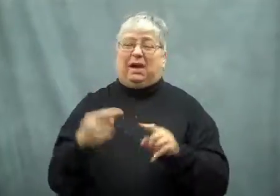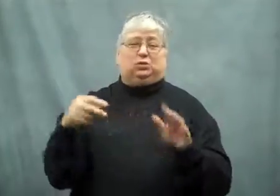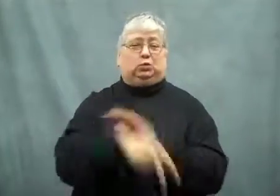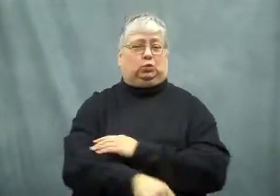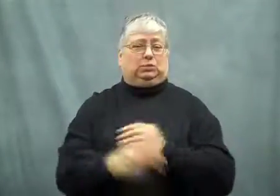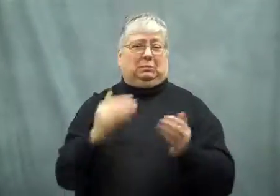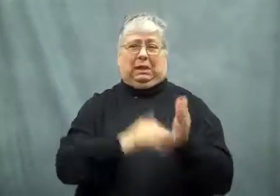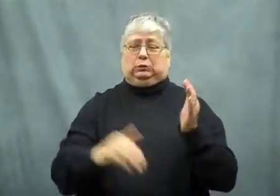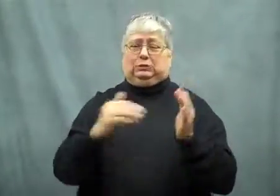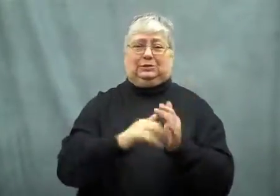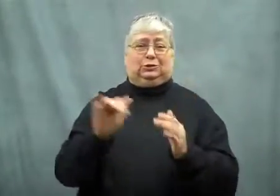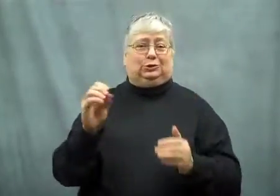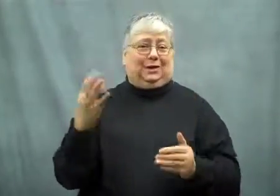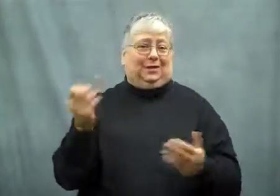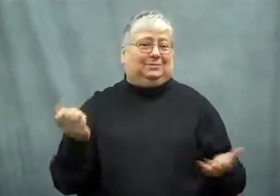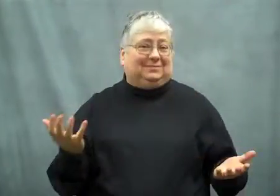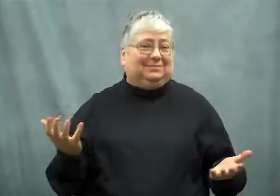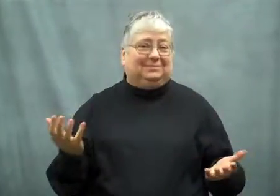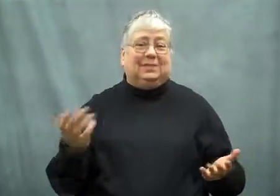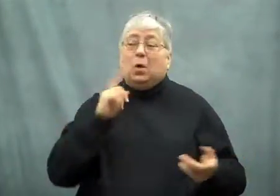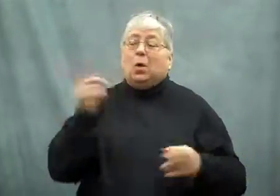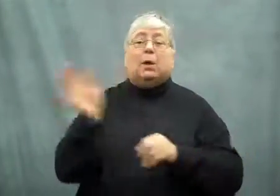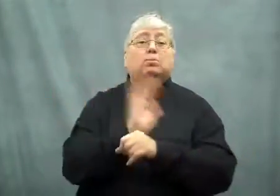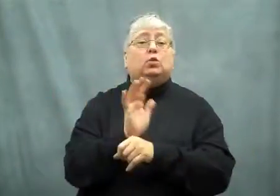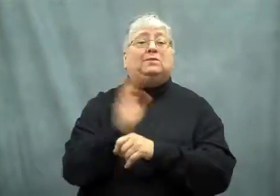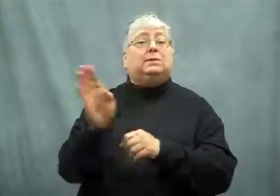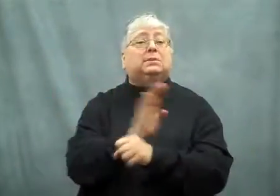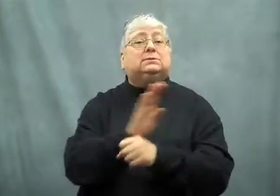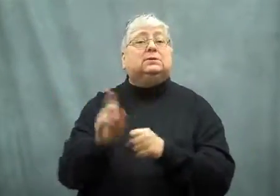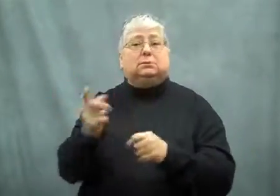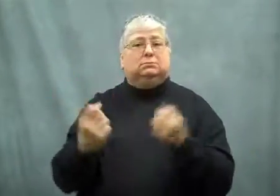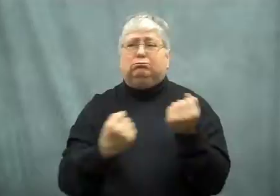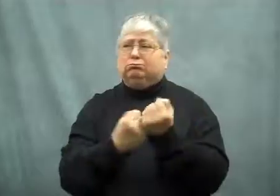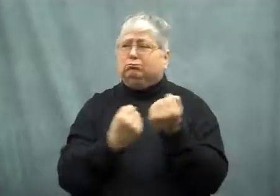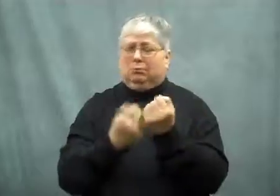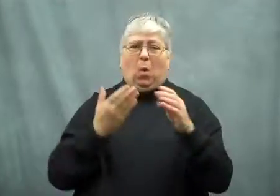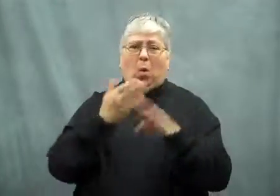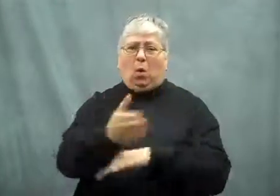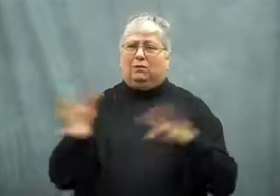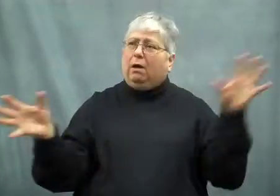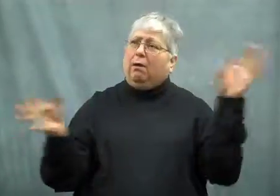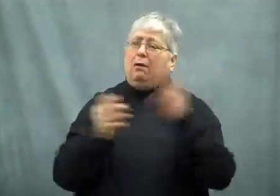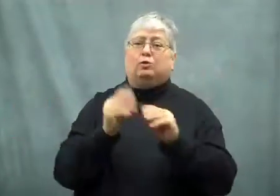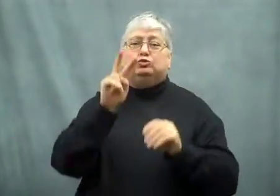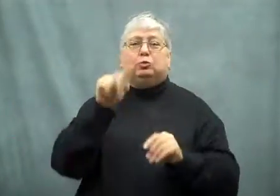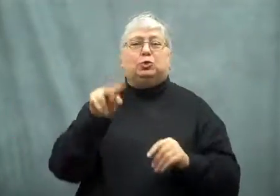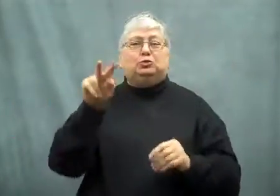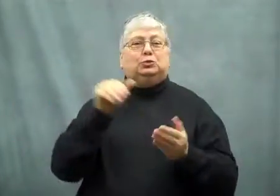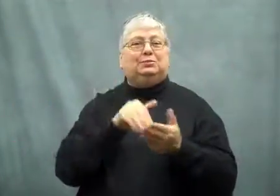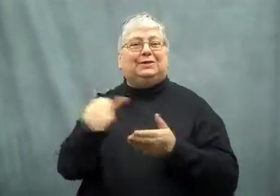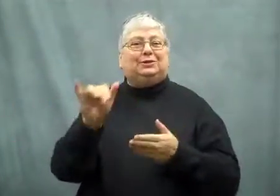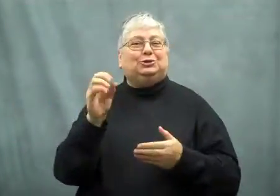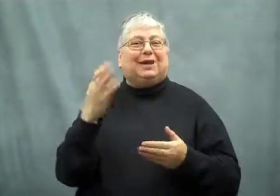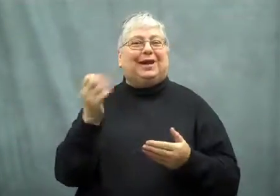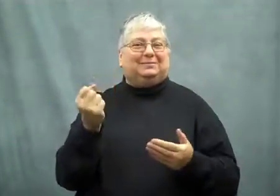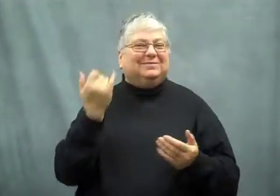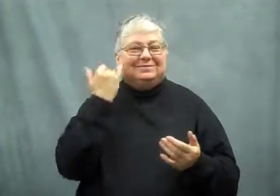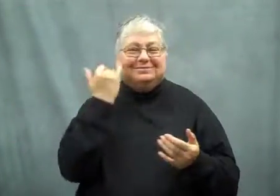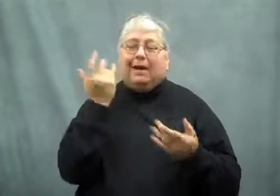Thousands of jobs are lost as a result too. The movie industry alone supports 2.2 million jobs.